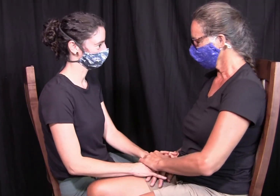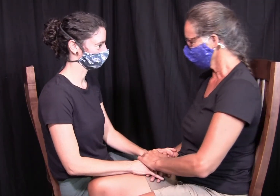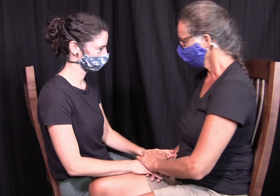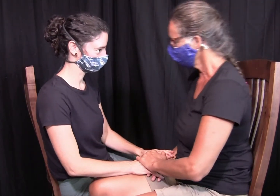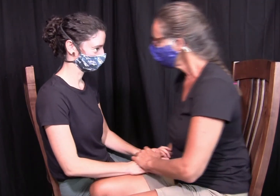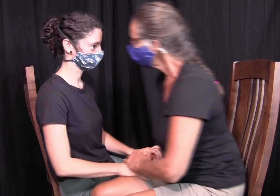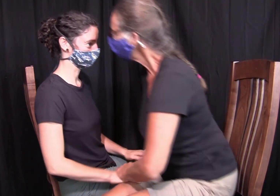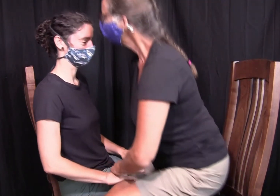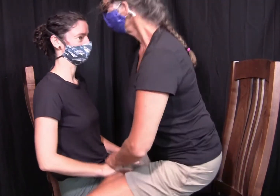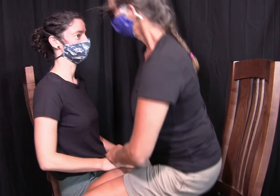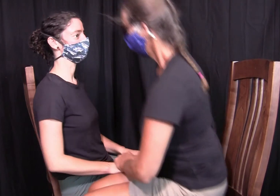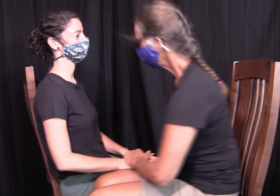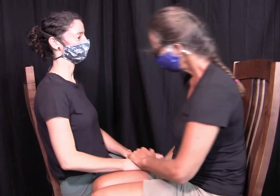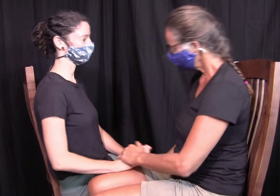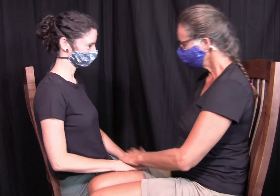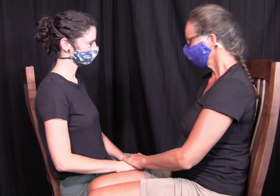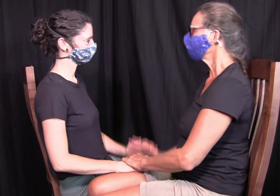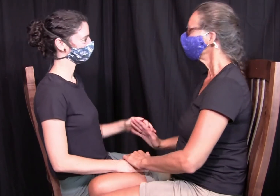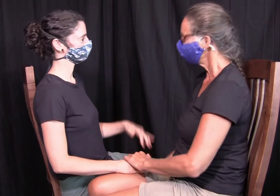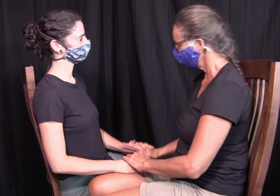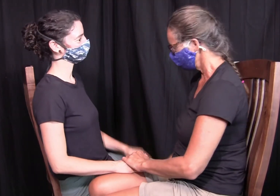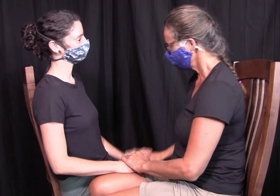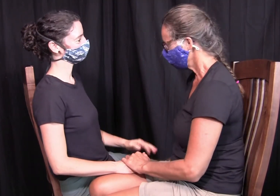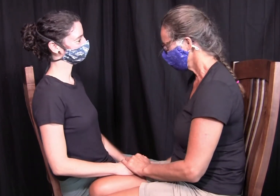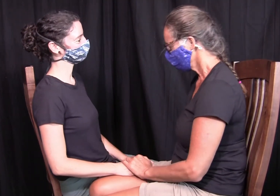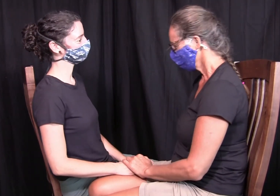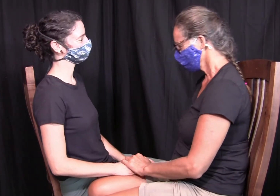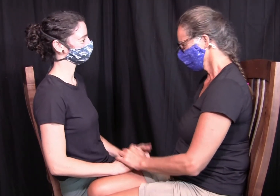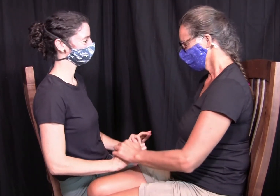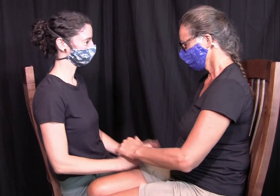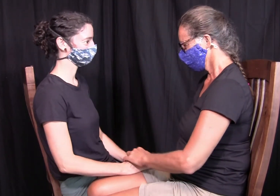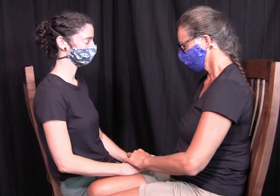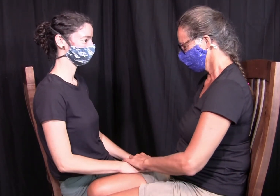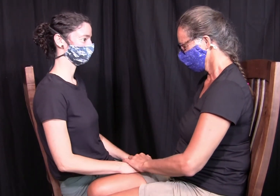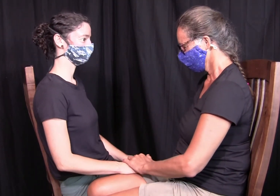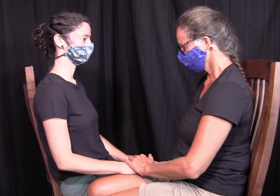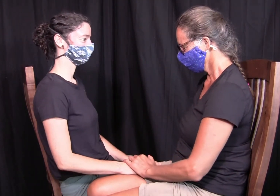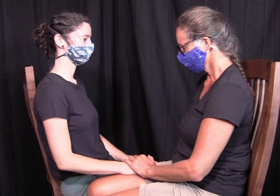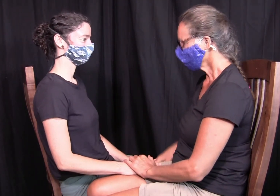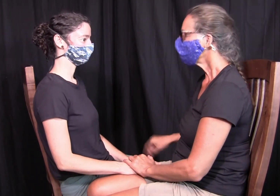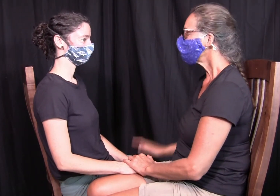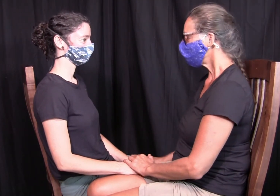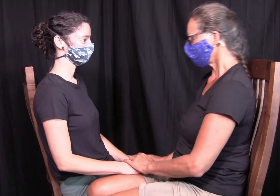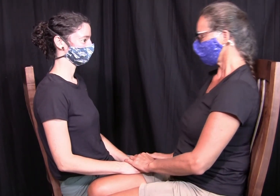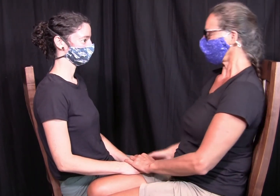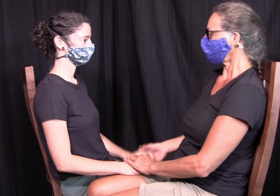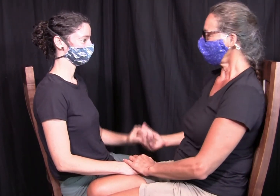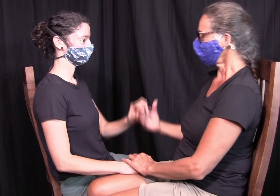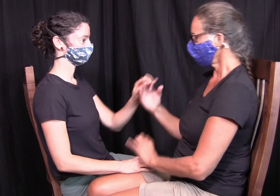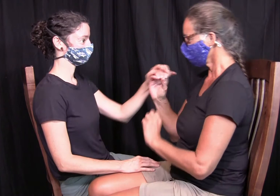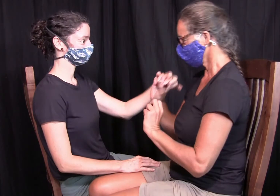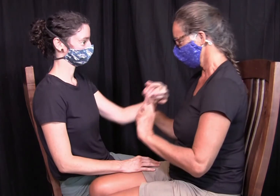And we get seated in the correct position where our legs are touching, and my hand goes to your leg. Now that hand is available for backchanneling.